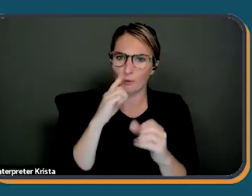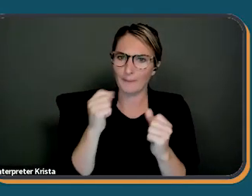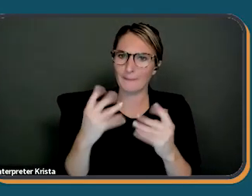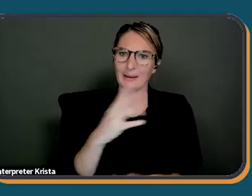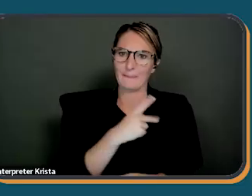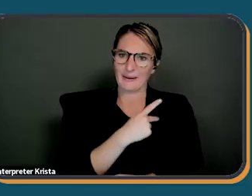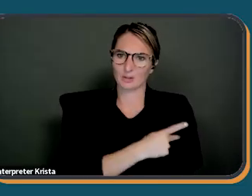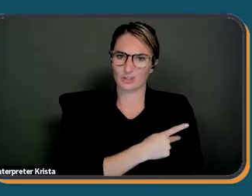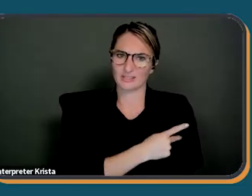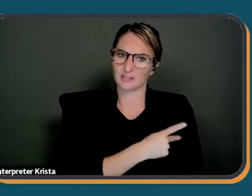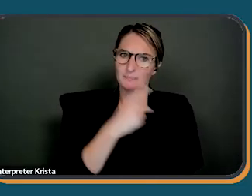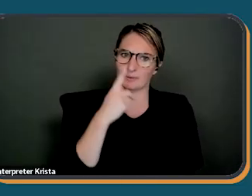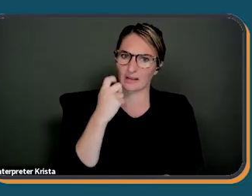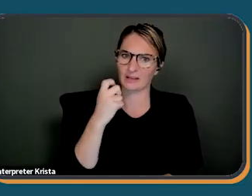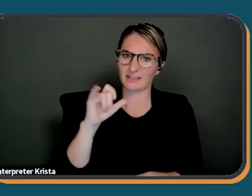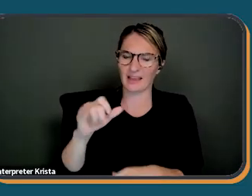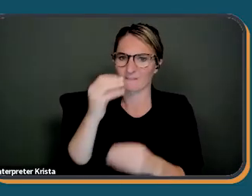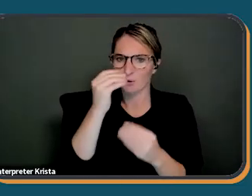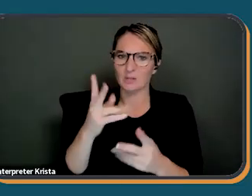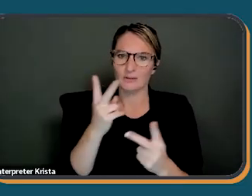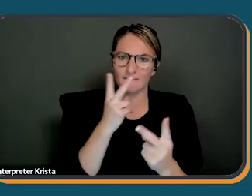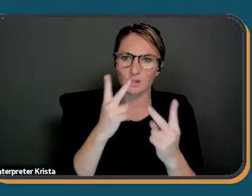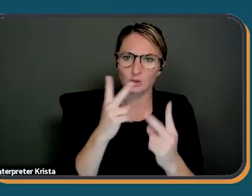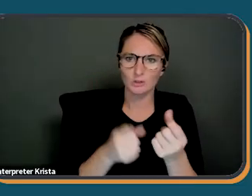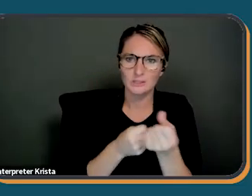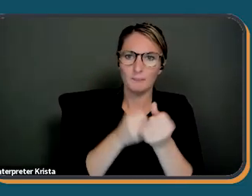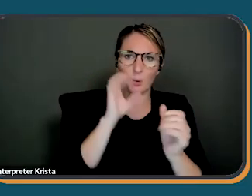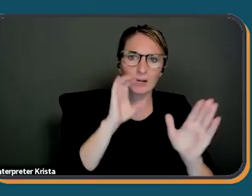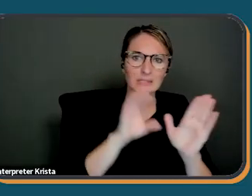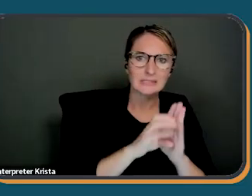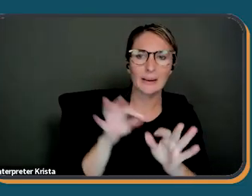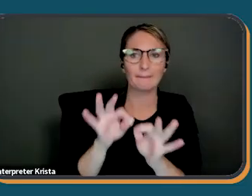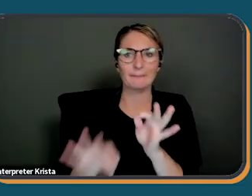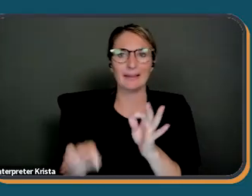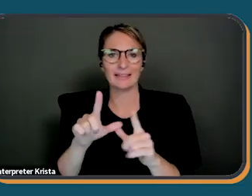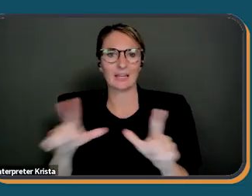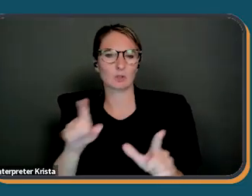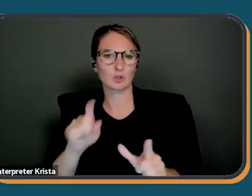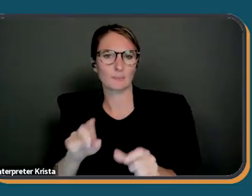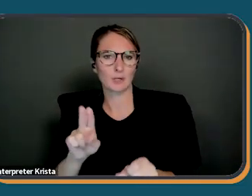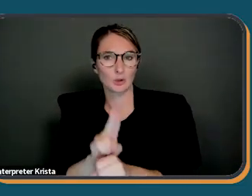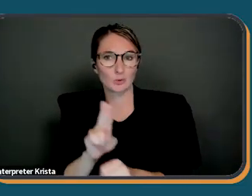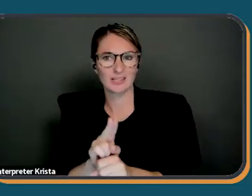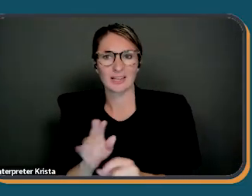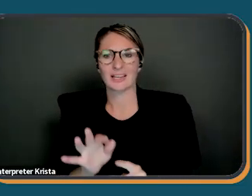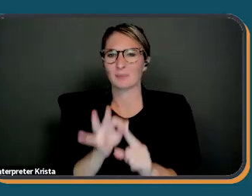This is particularly important for complex preparation instructions like those required for colonoscopies.